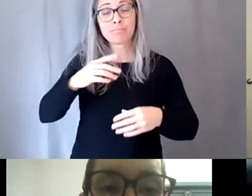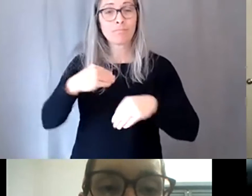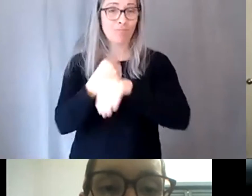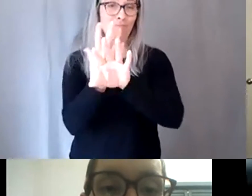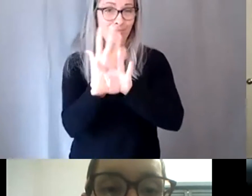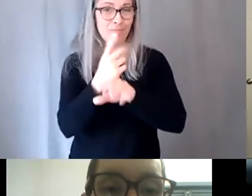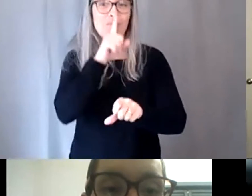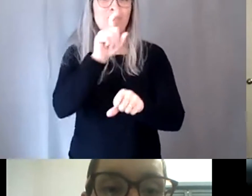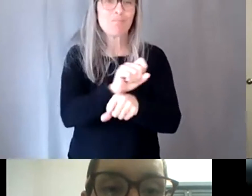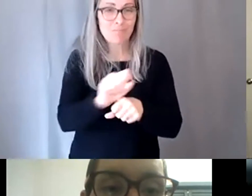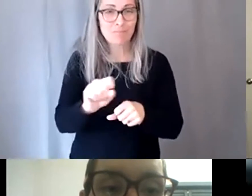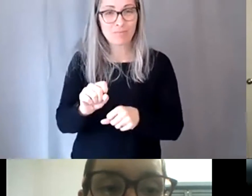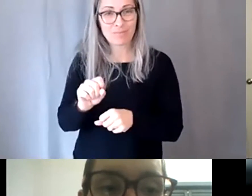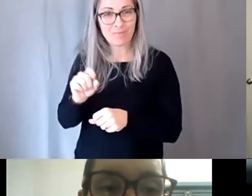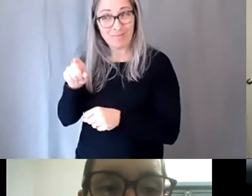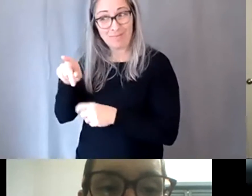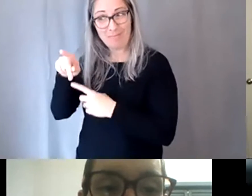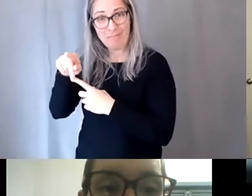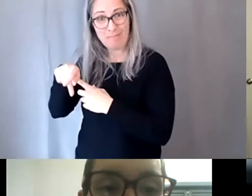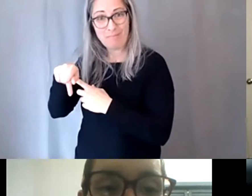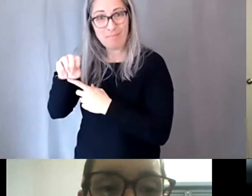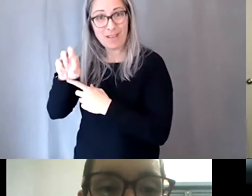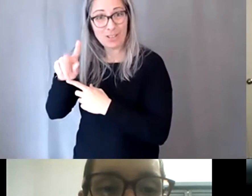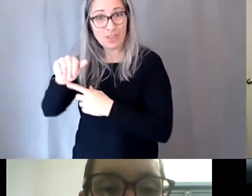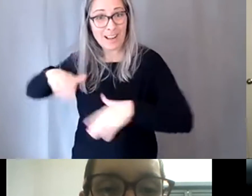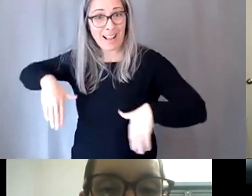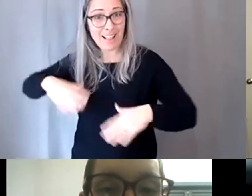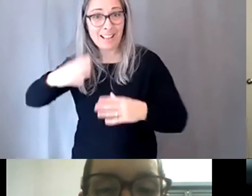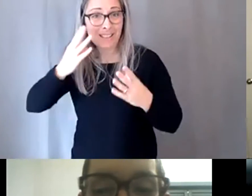time withPpetra you know it we're going to